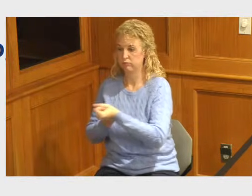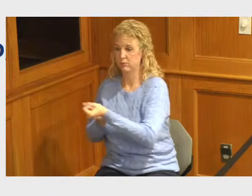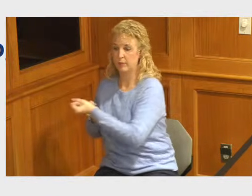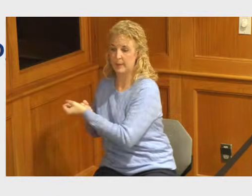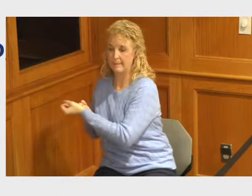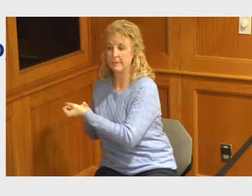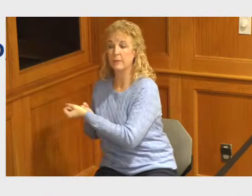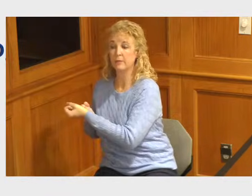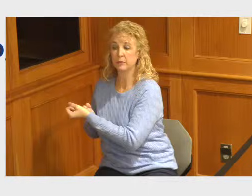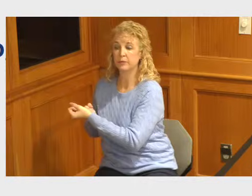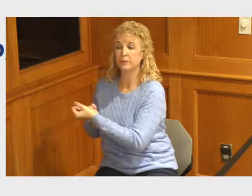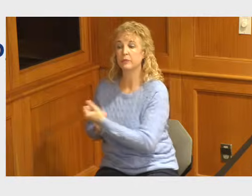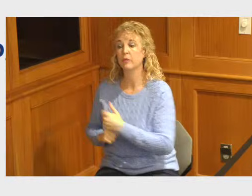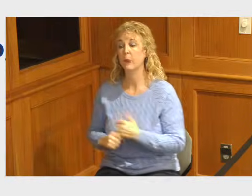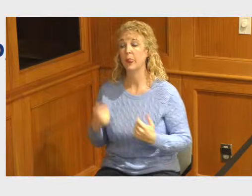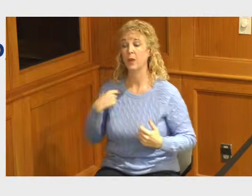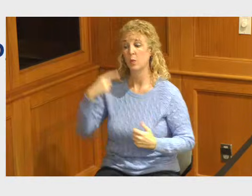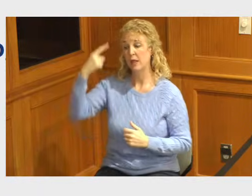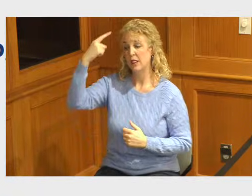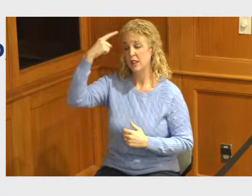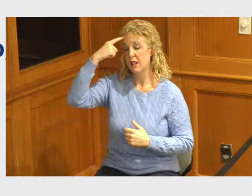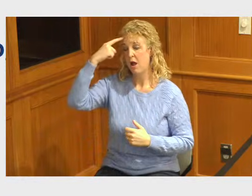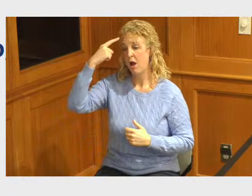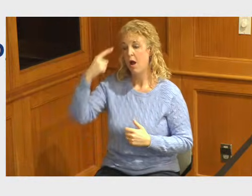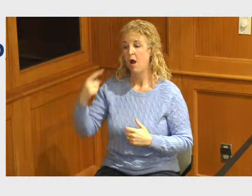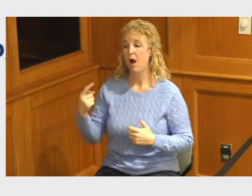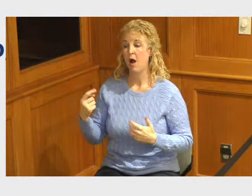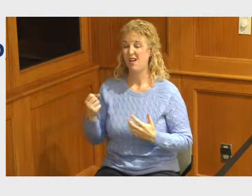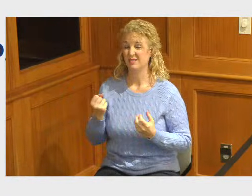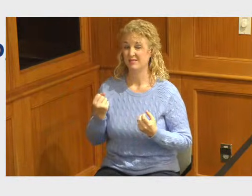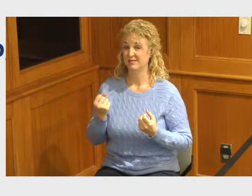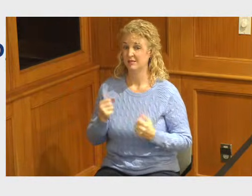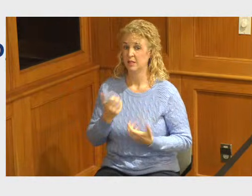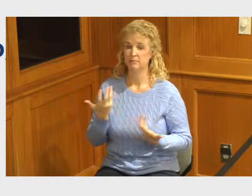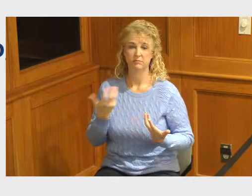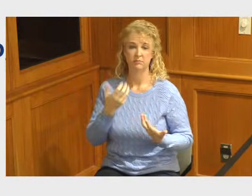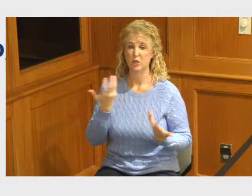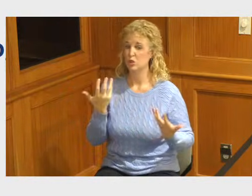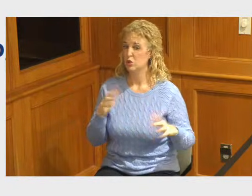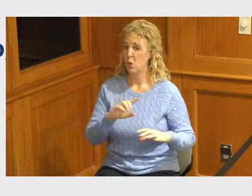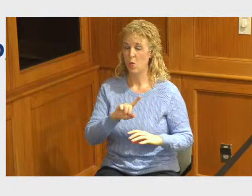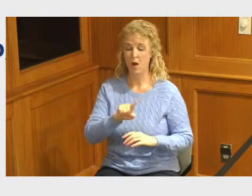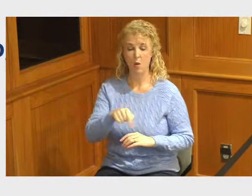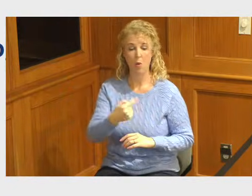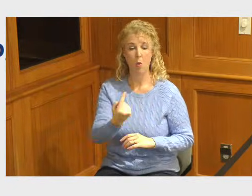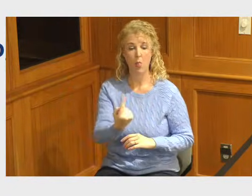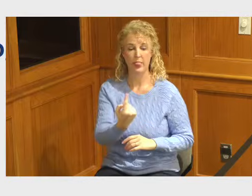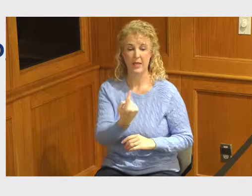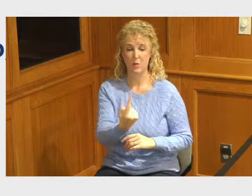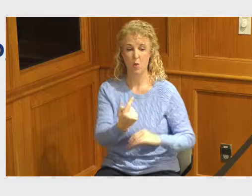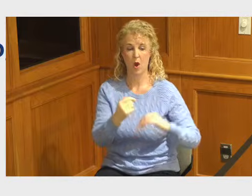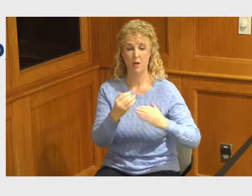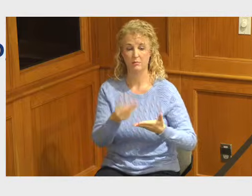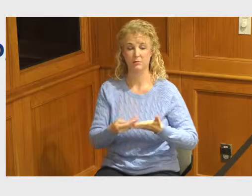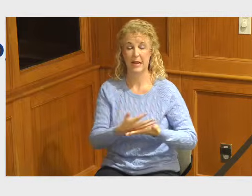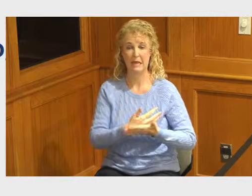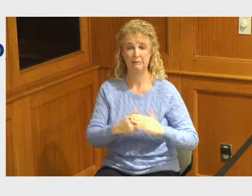and then there was a sense we wanted to try to do this across the range. We didn't want to have all the funds going to one income level. We wanted to try to have a range of